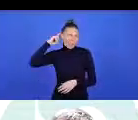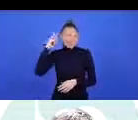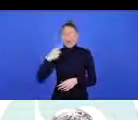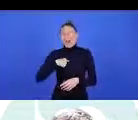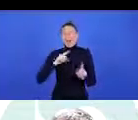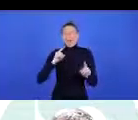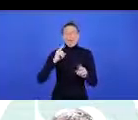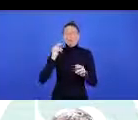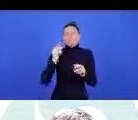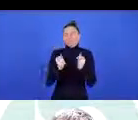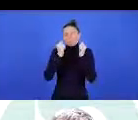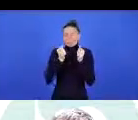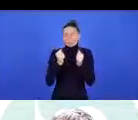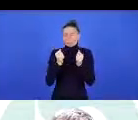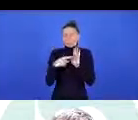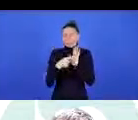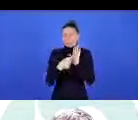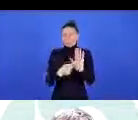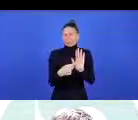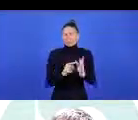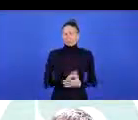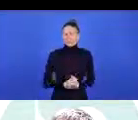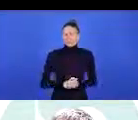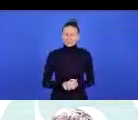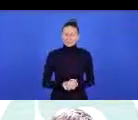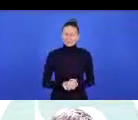you know something about cochlear implants, so I'll